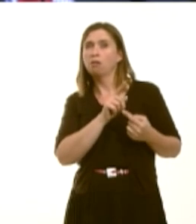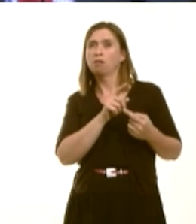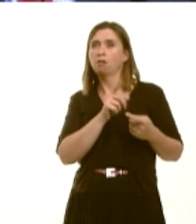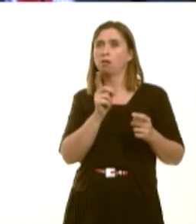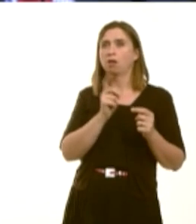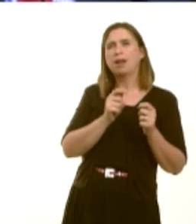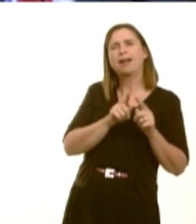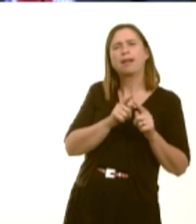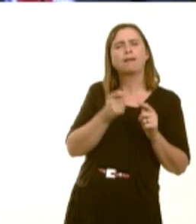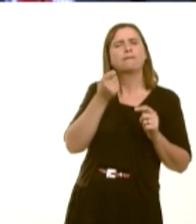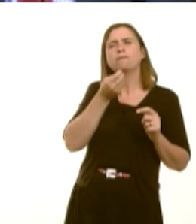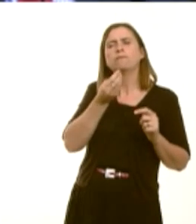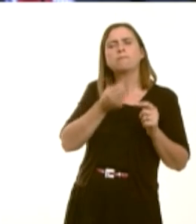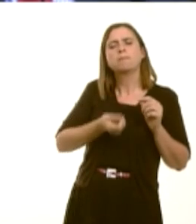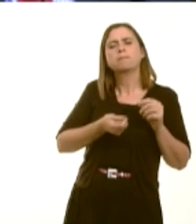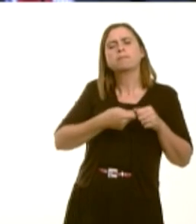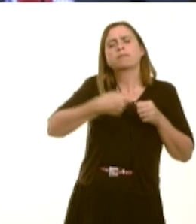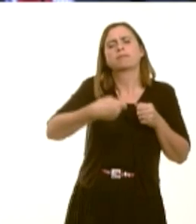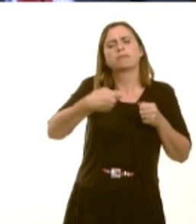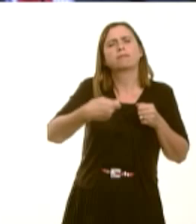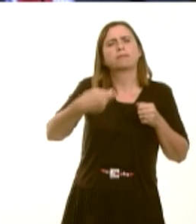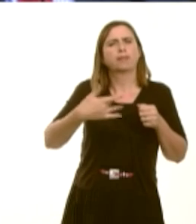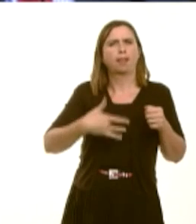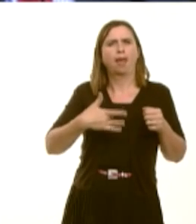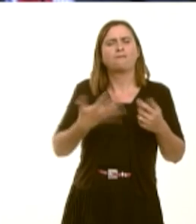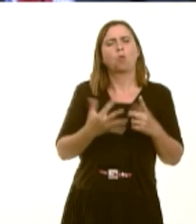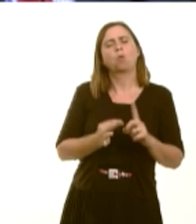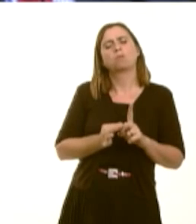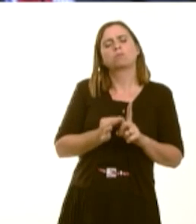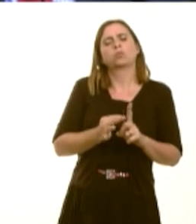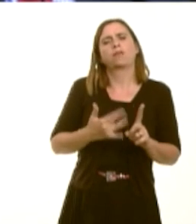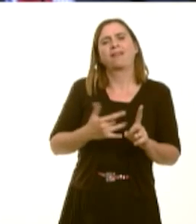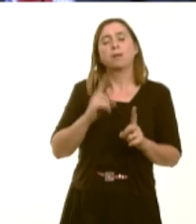they offer. There are very few drugs that appear that change lives or that cure people.